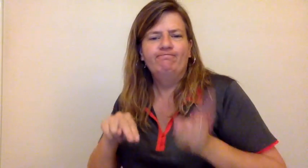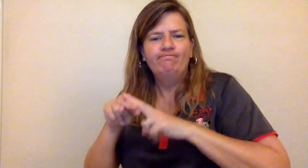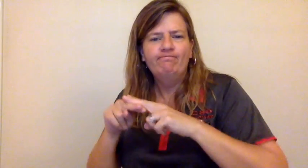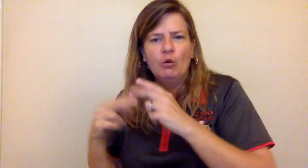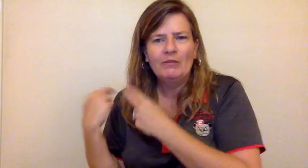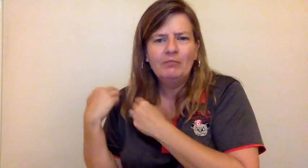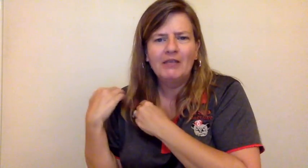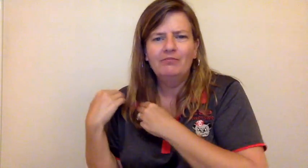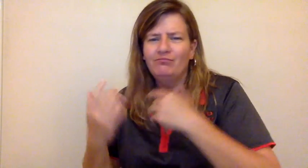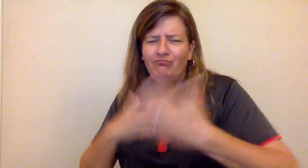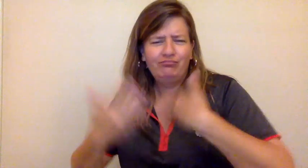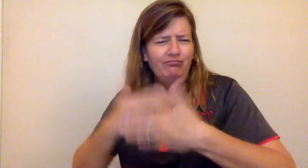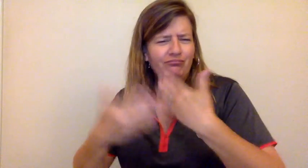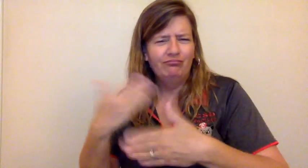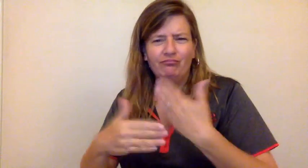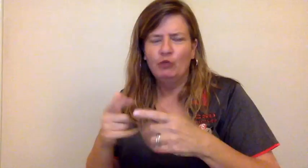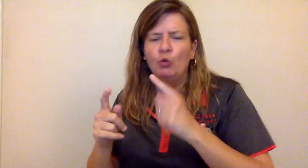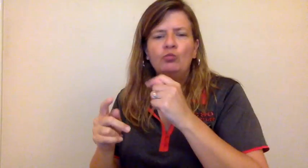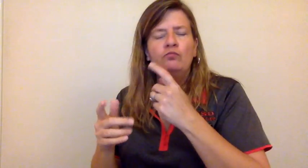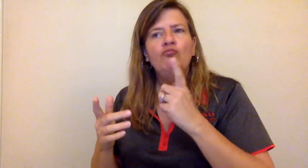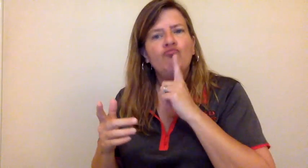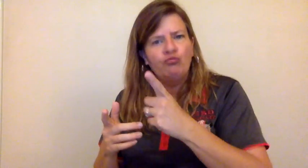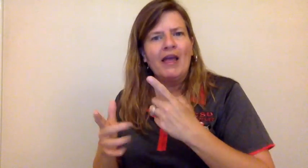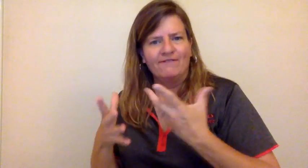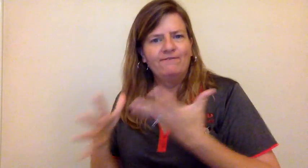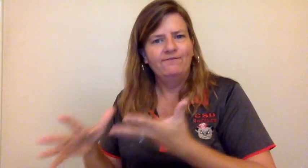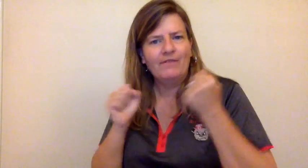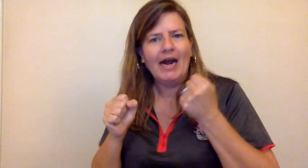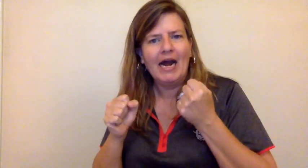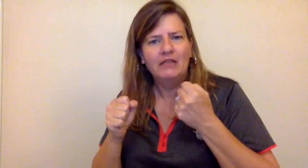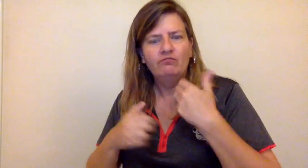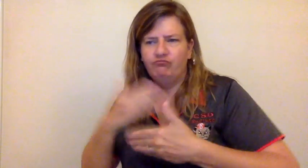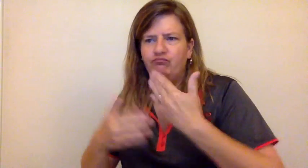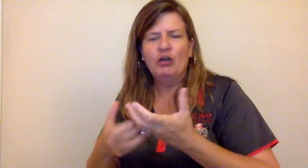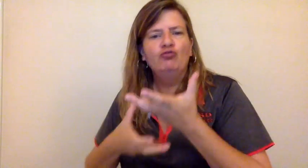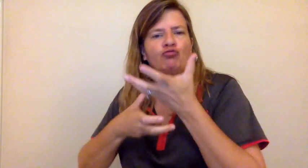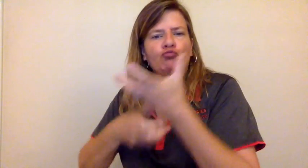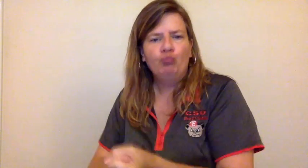pick up any new responsibilities relatively fast, they're able to